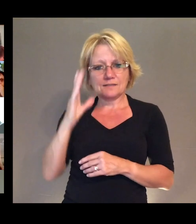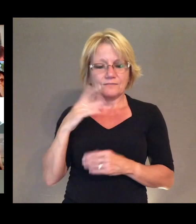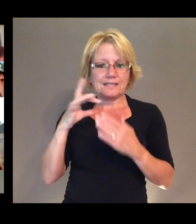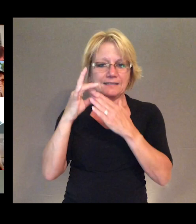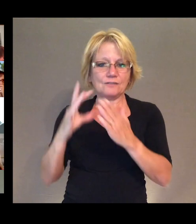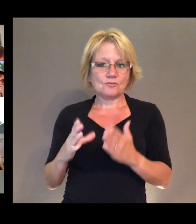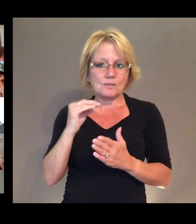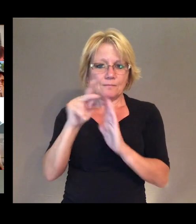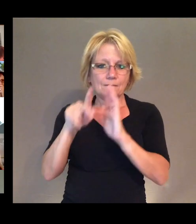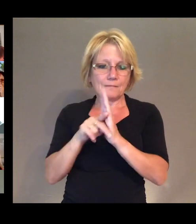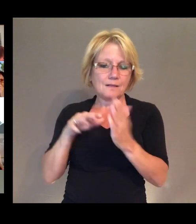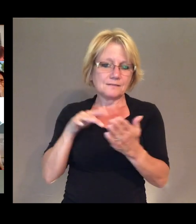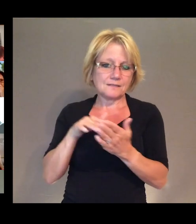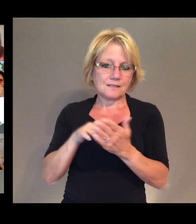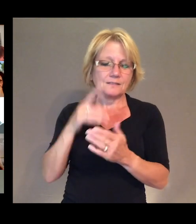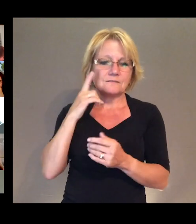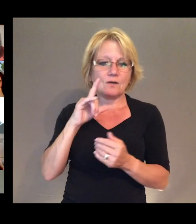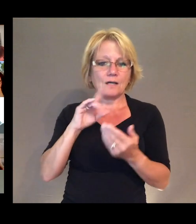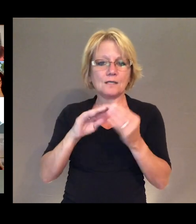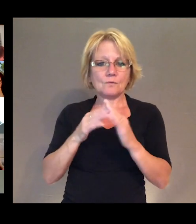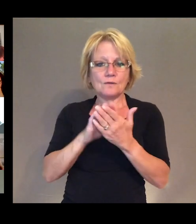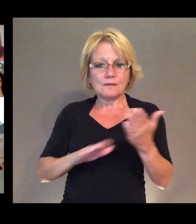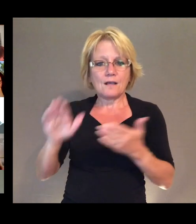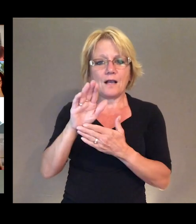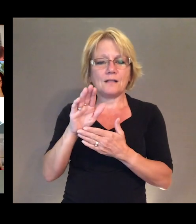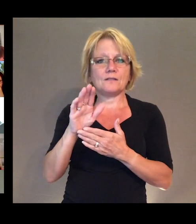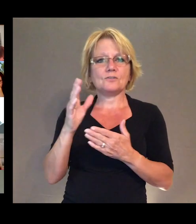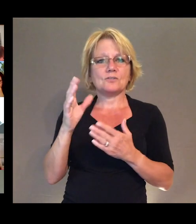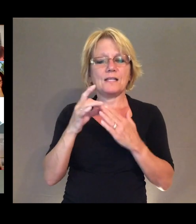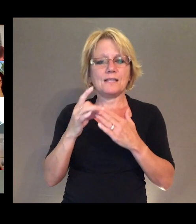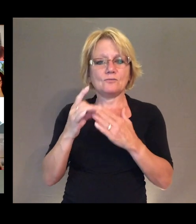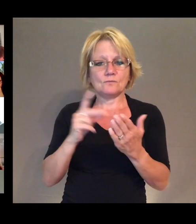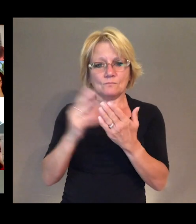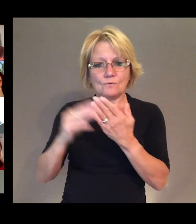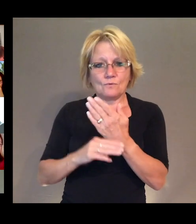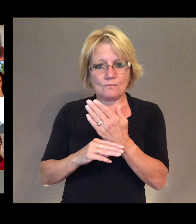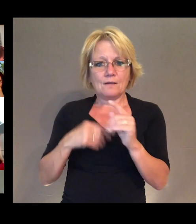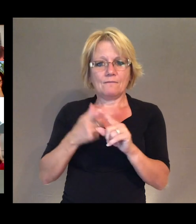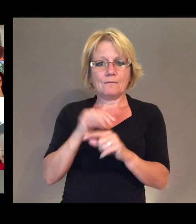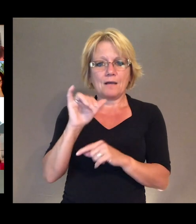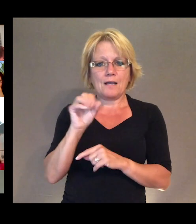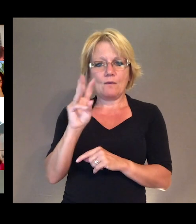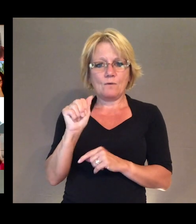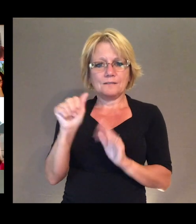for our community college leadership program from Iowa State University.